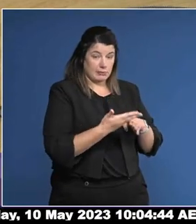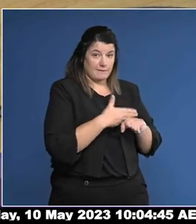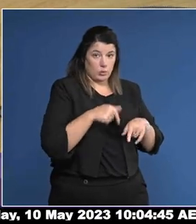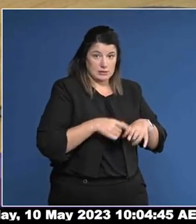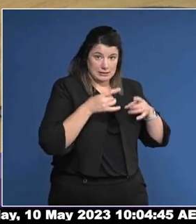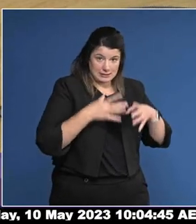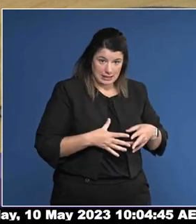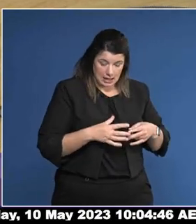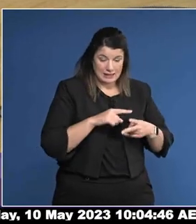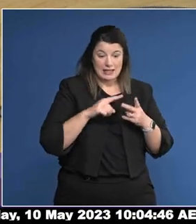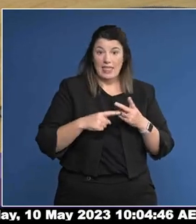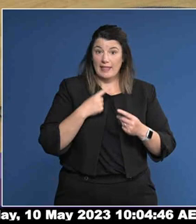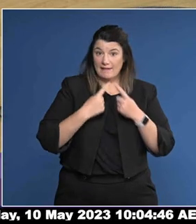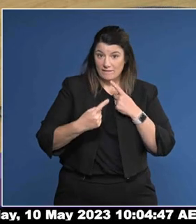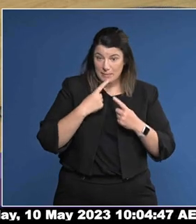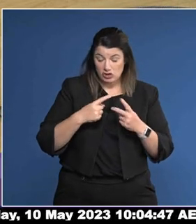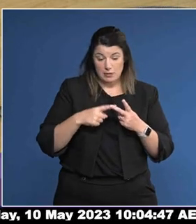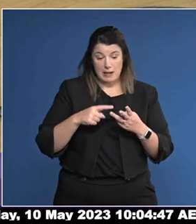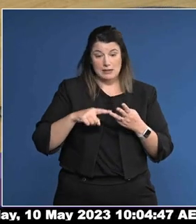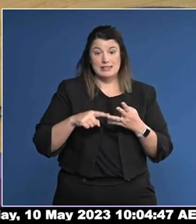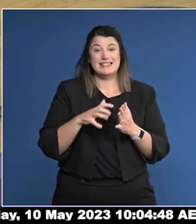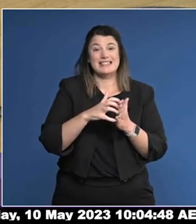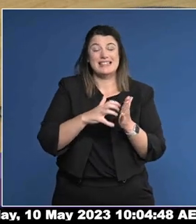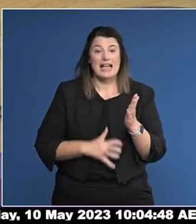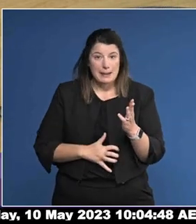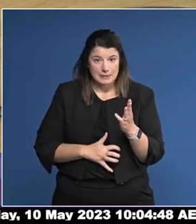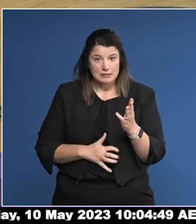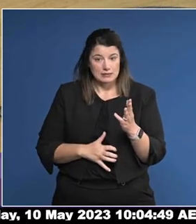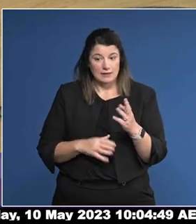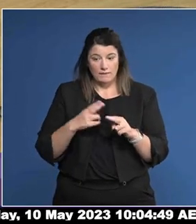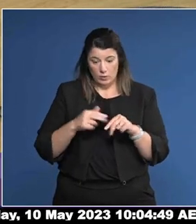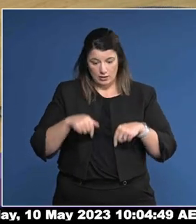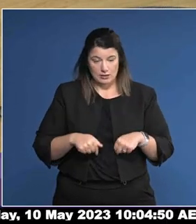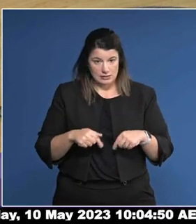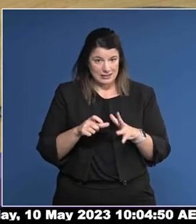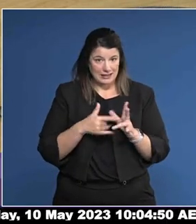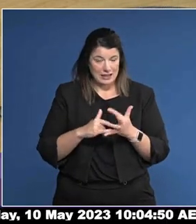the course of preparing a statement for this case study, that Child Safety could have